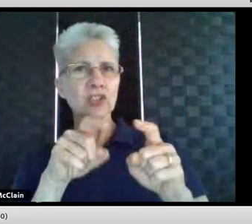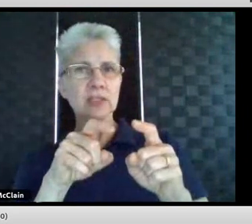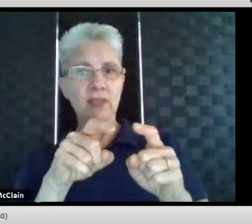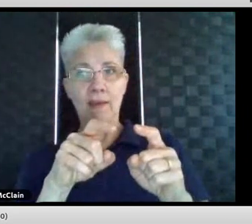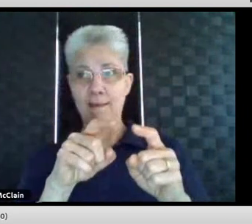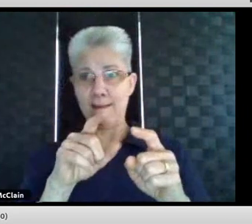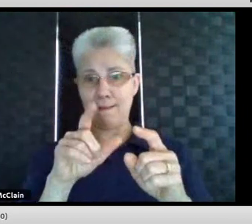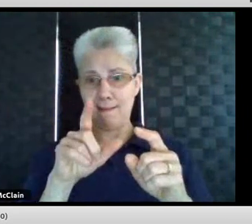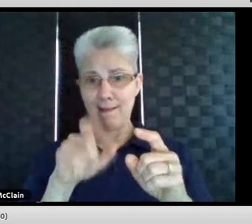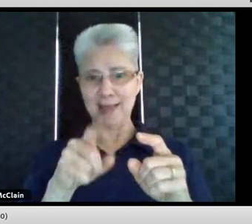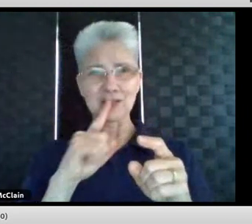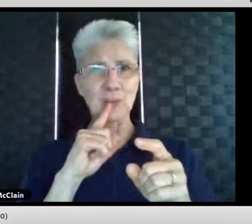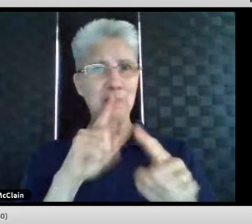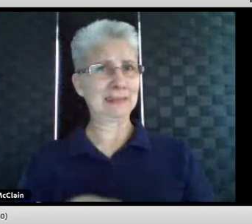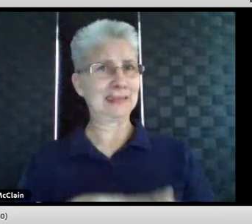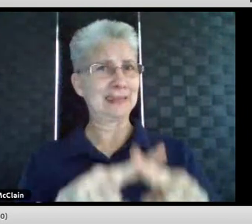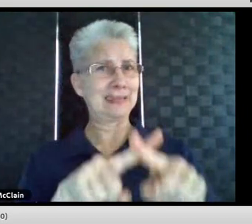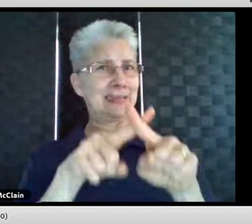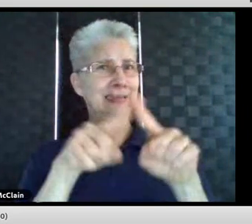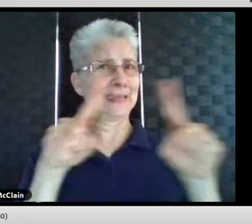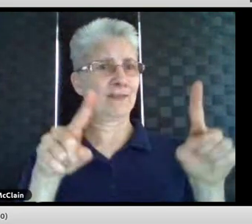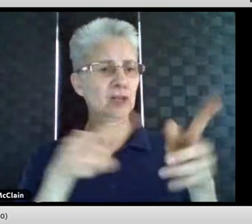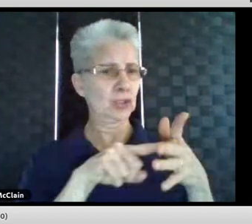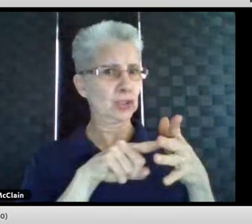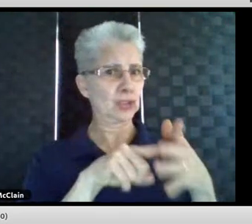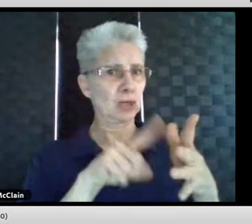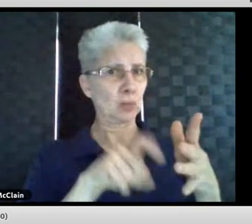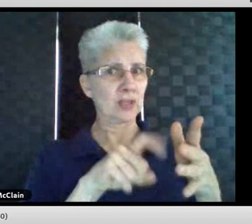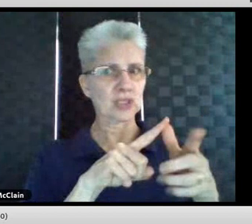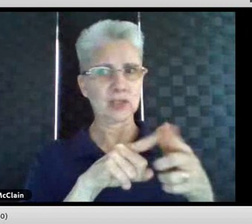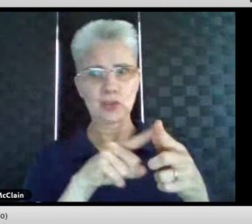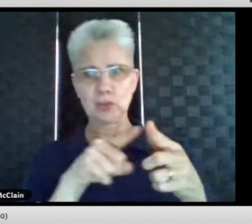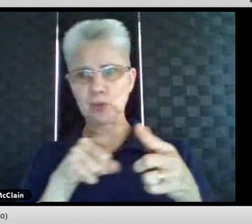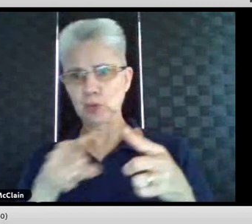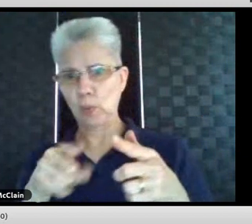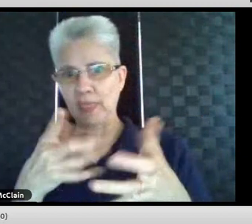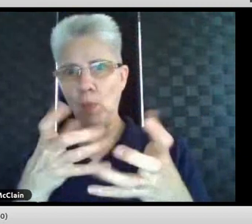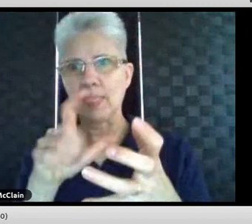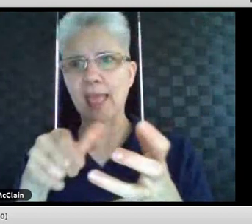can be completely different from the reference from the reference question they initially started with.